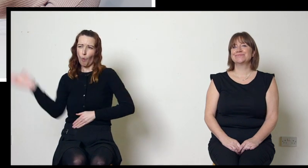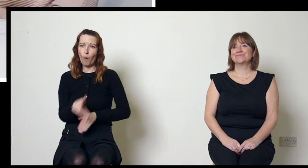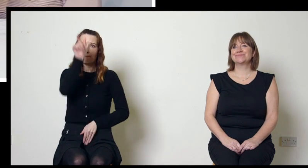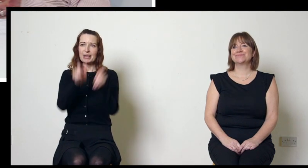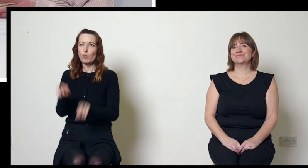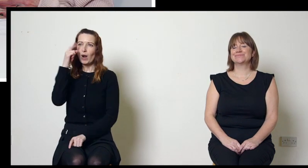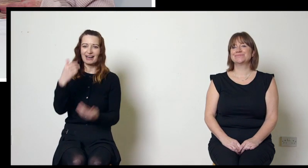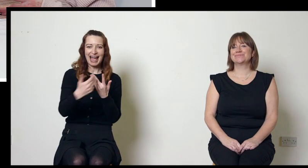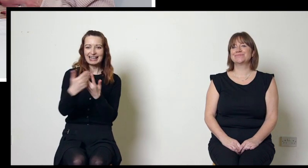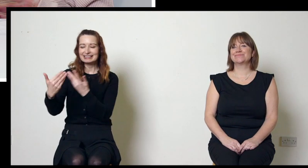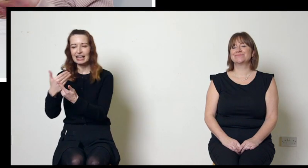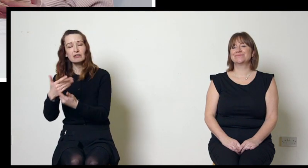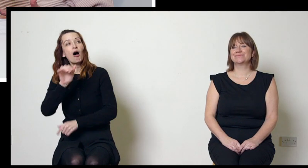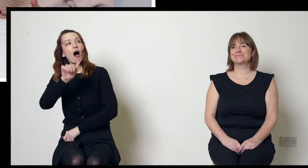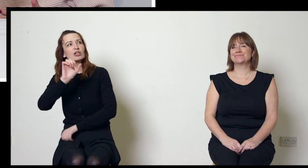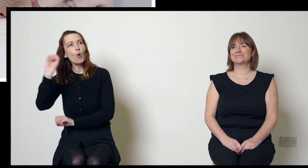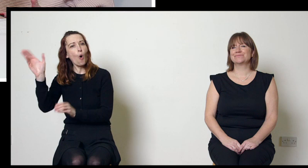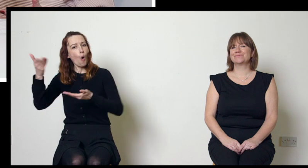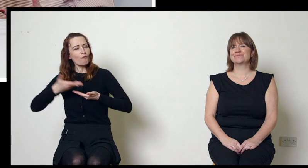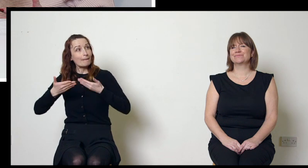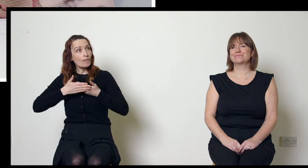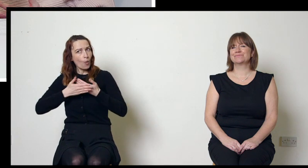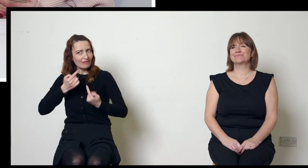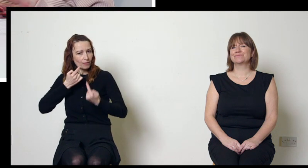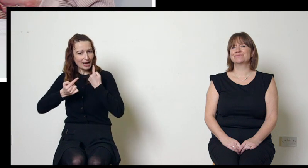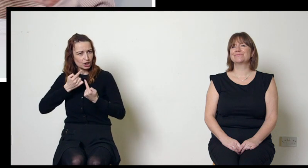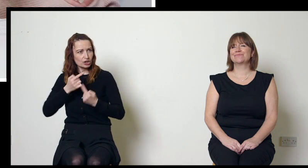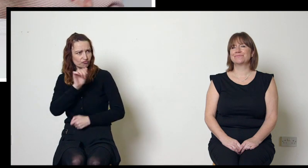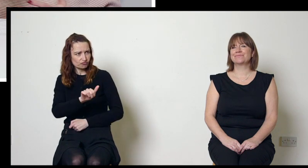So, offering more information about the event. Yeah.